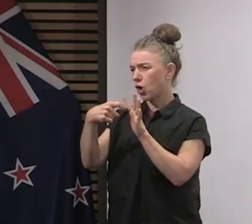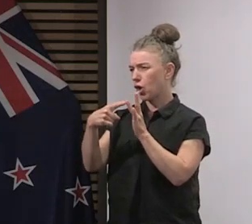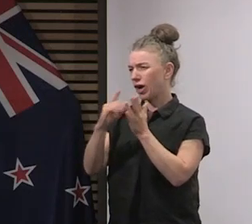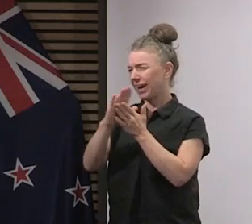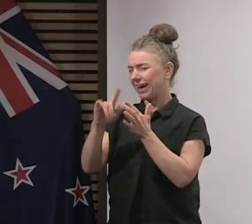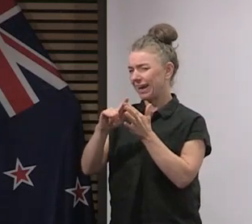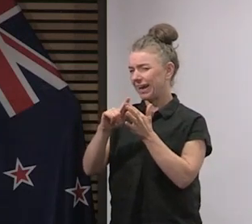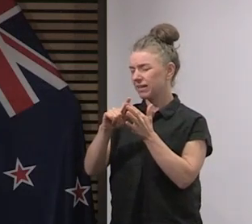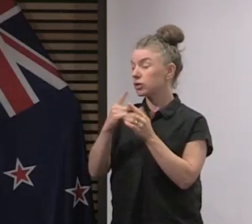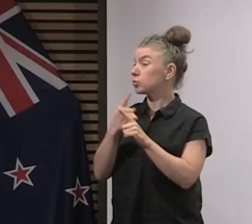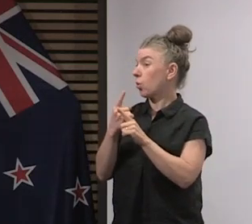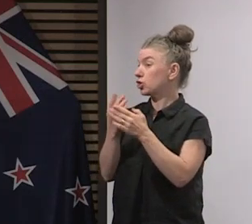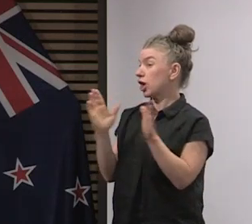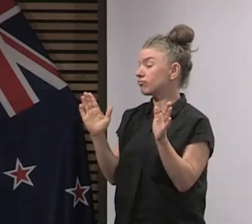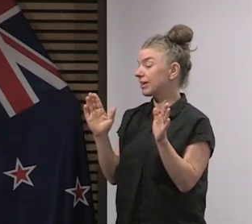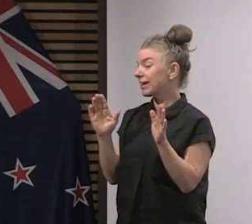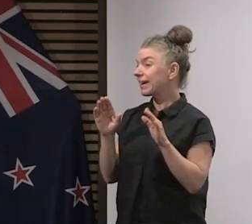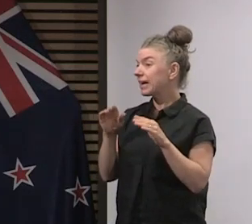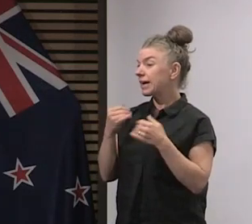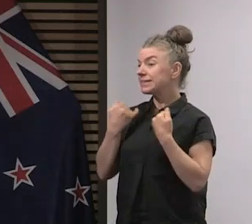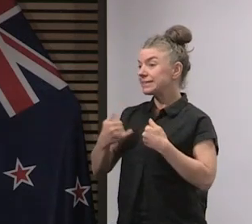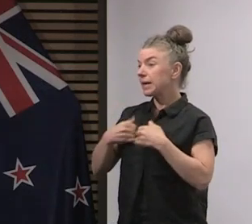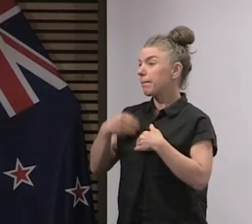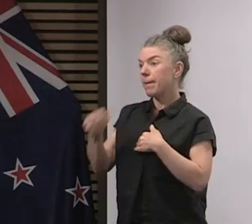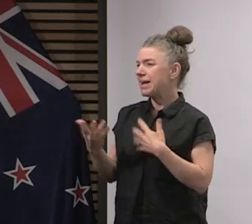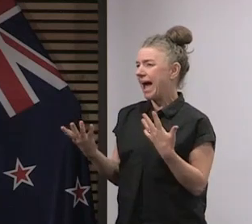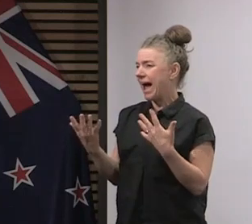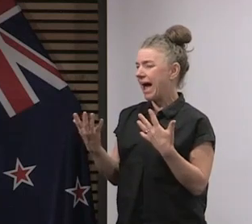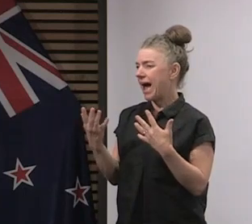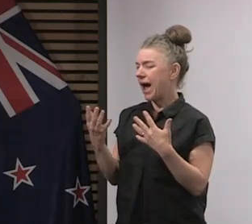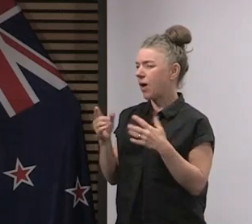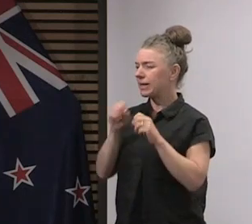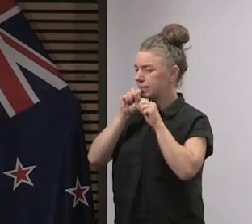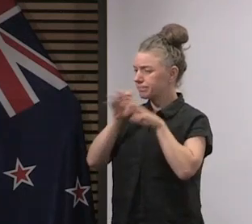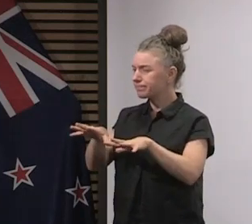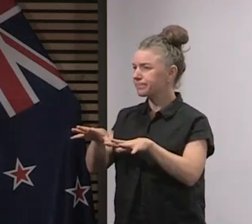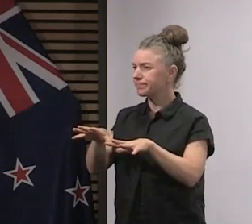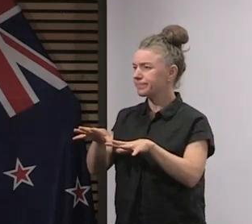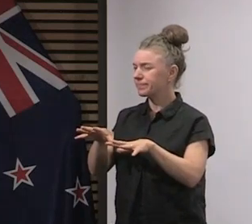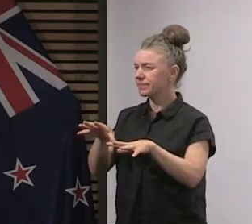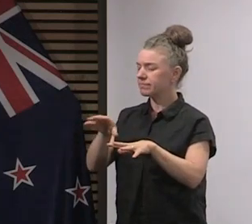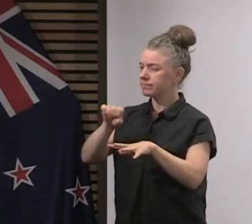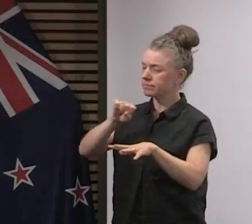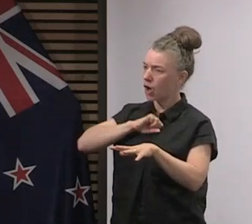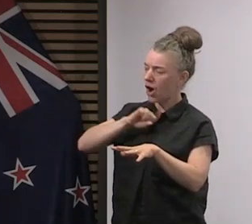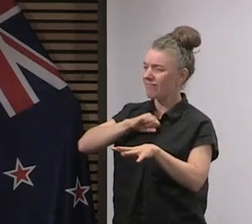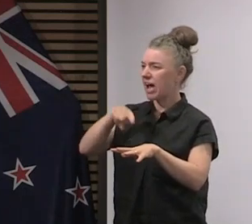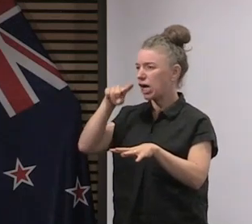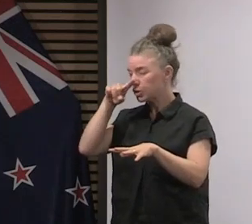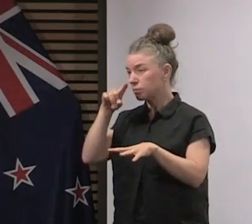know anything about the Kaikoura situation but speaking generally, remembering this infection is